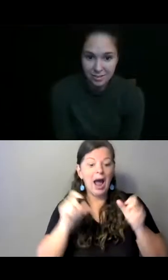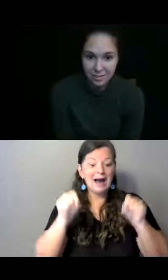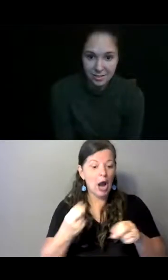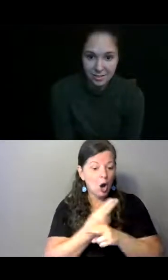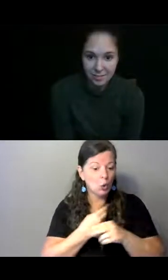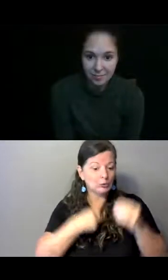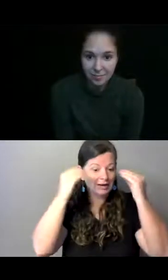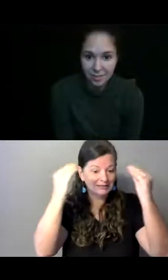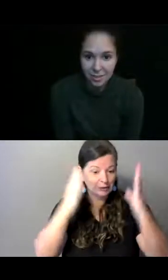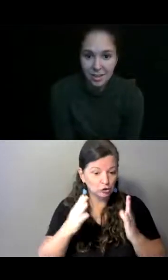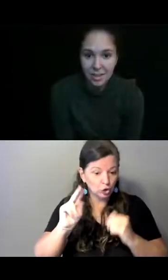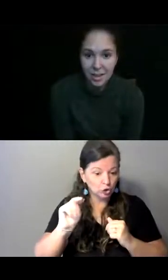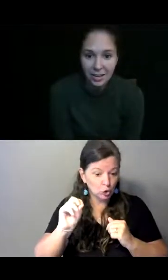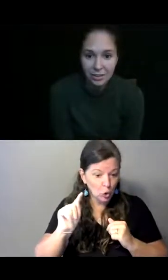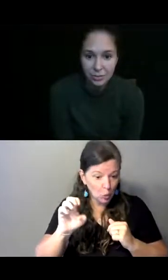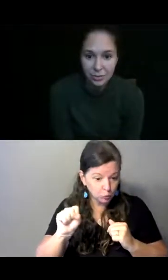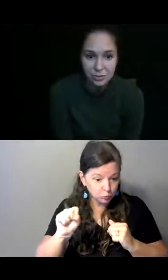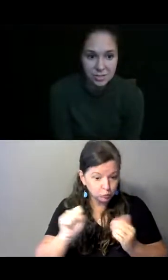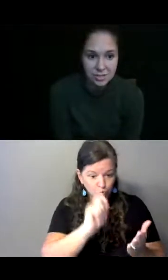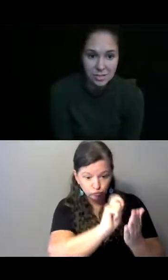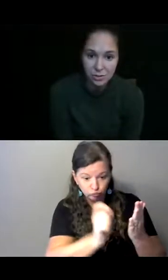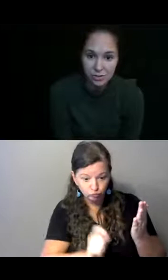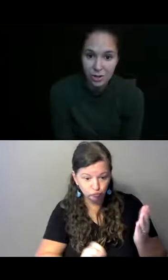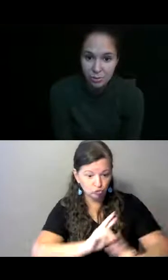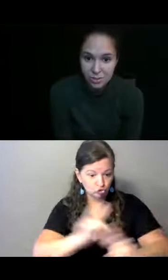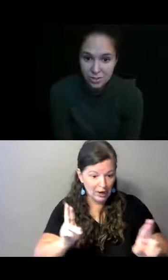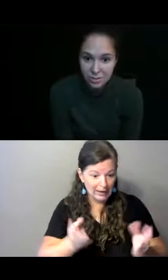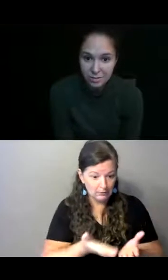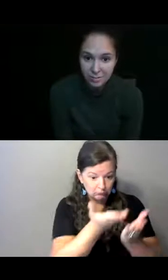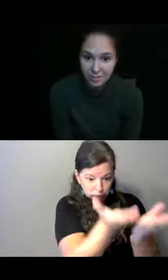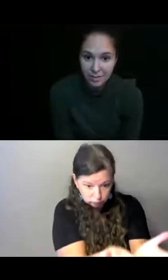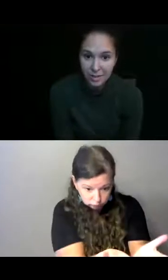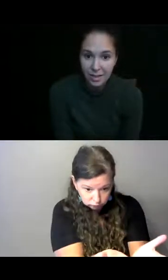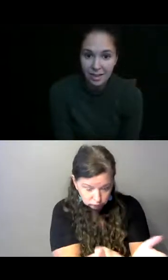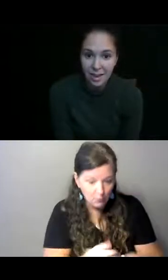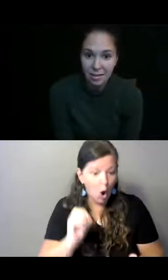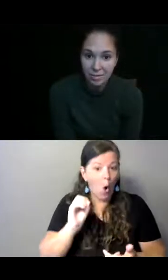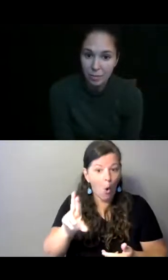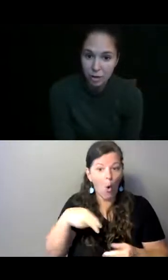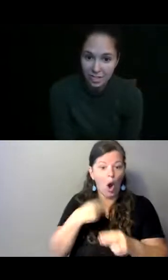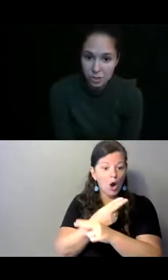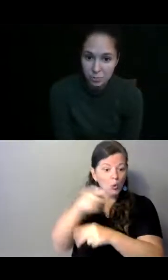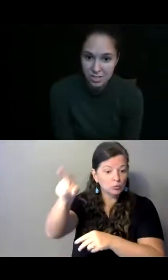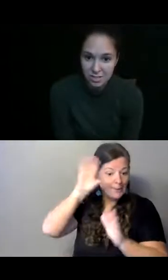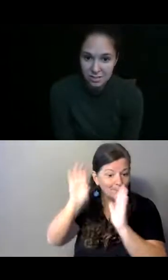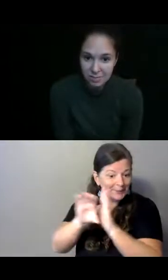I could use teacher's notes and have them ready to present.